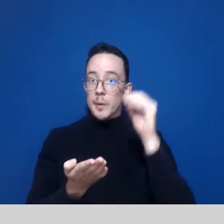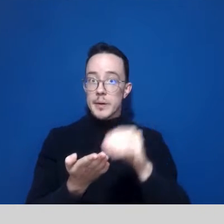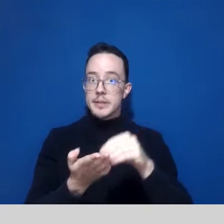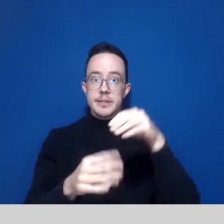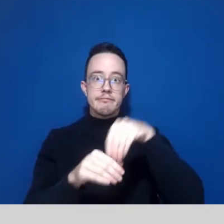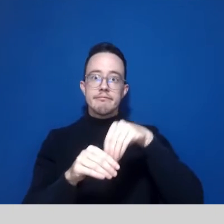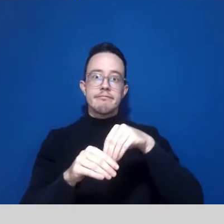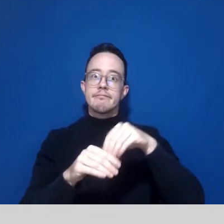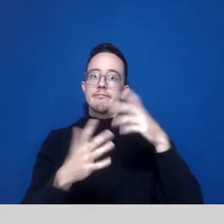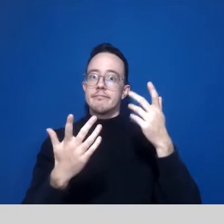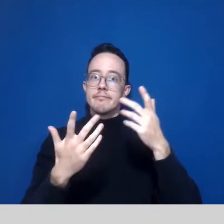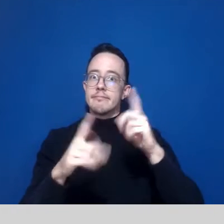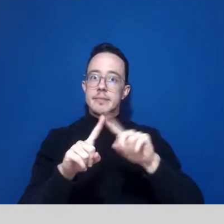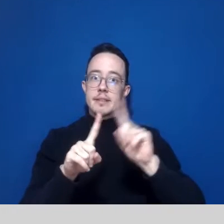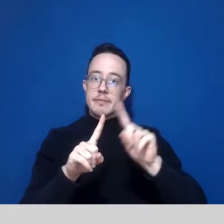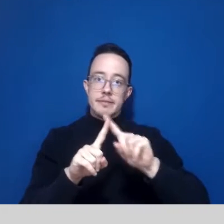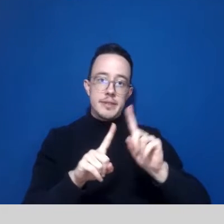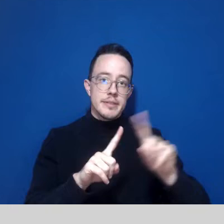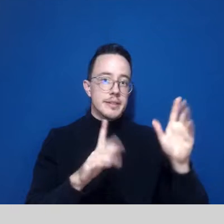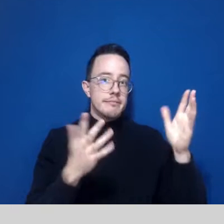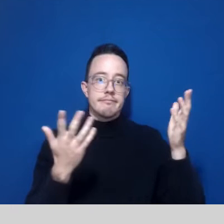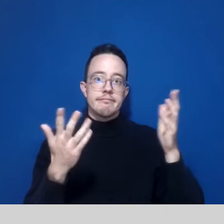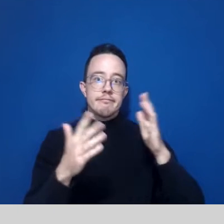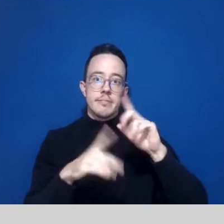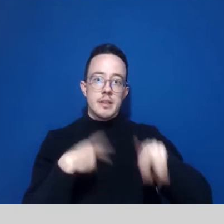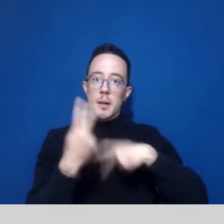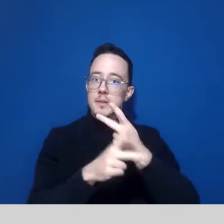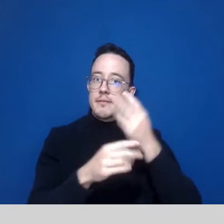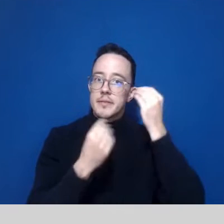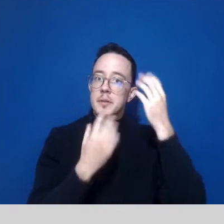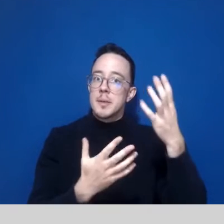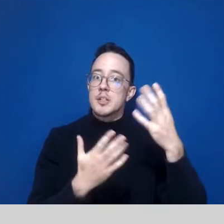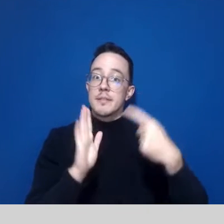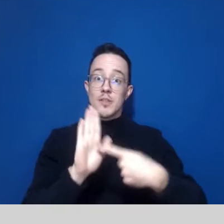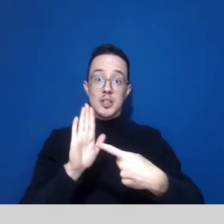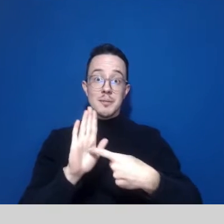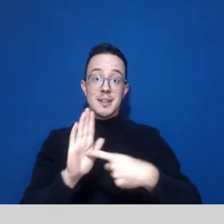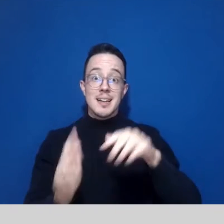And that are able to contain other information.